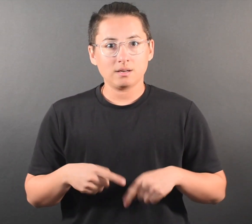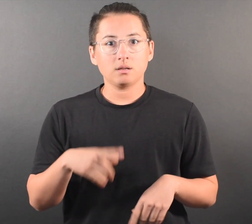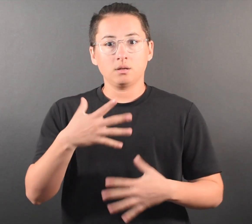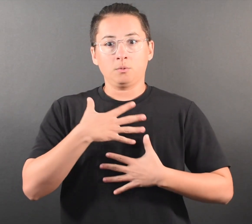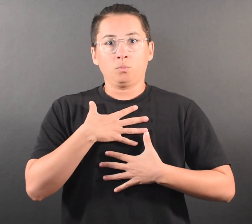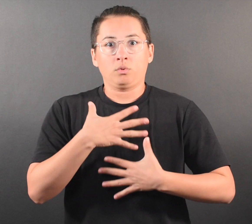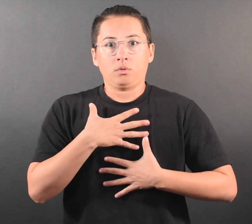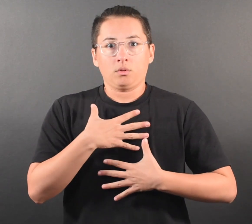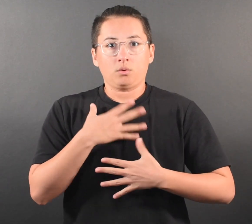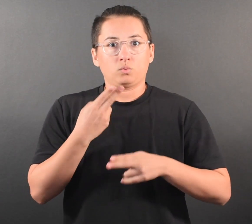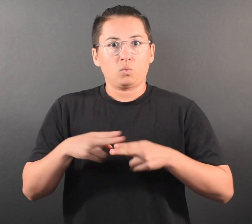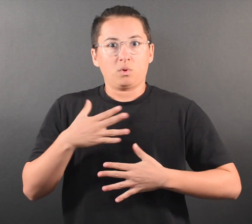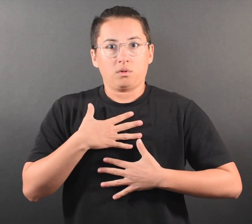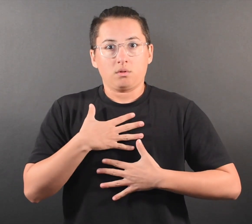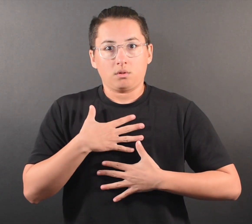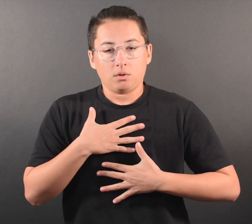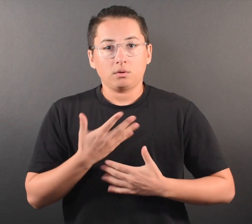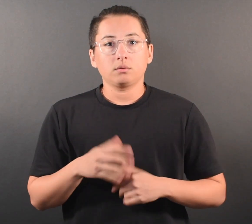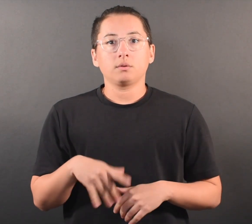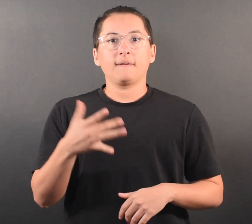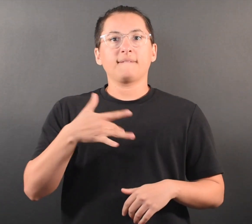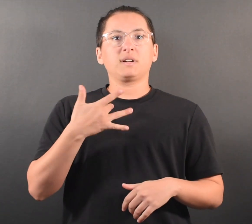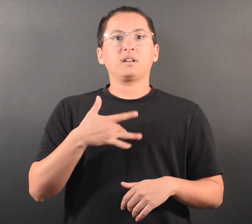• Chest pain • Shortness of breath